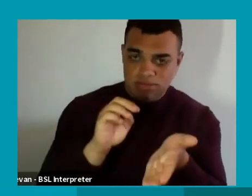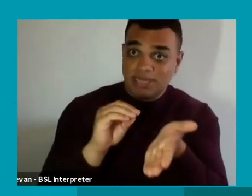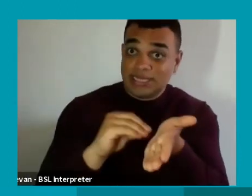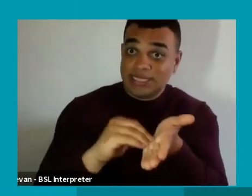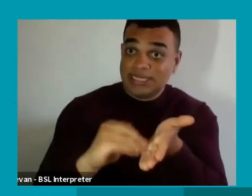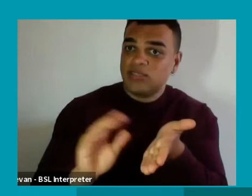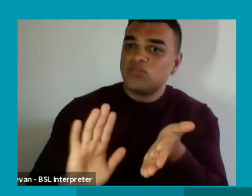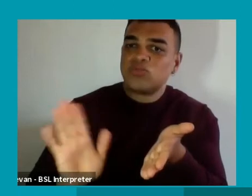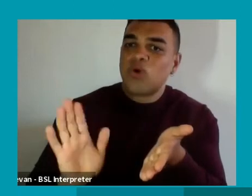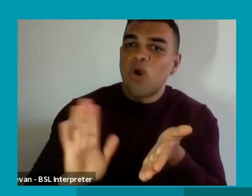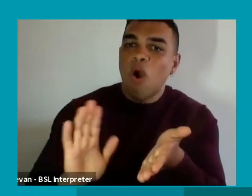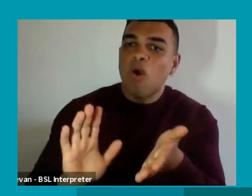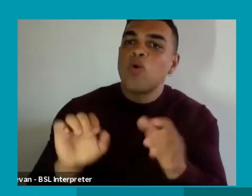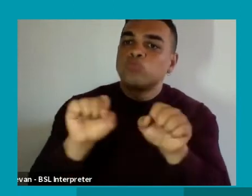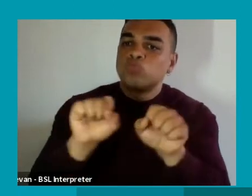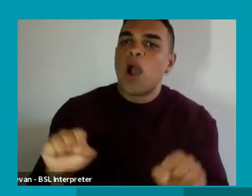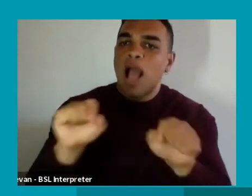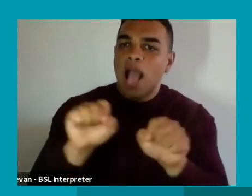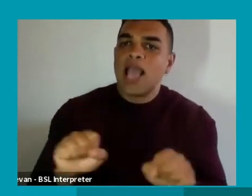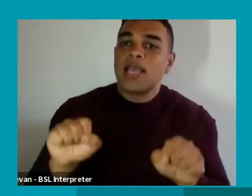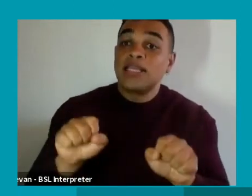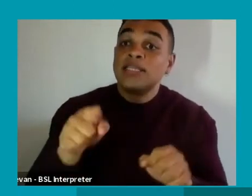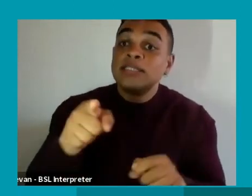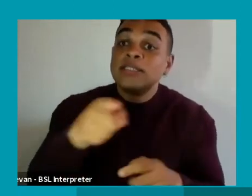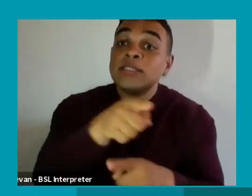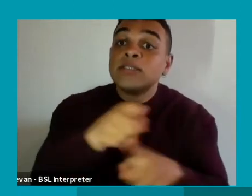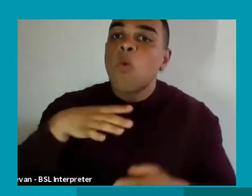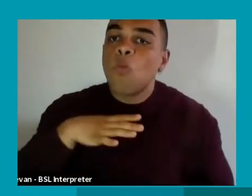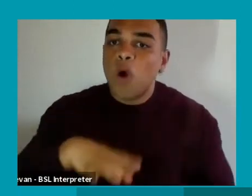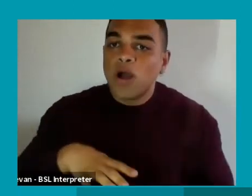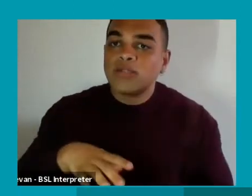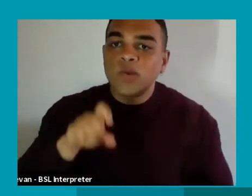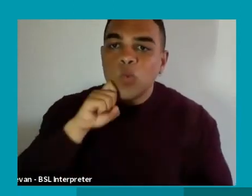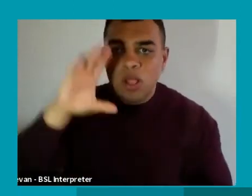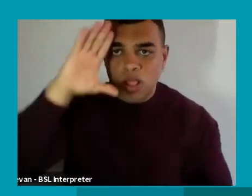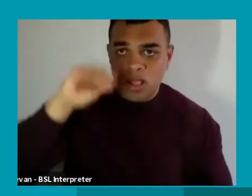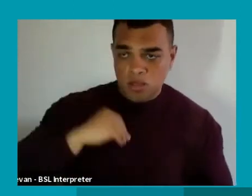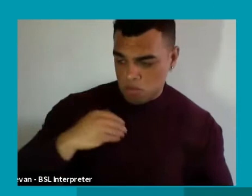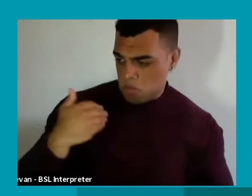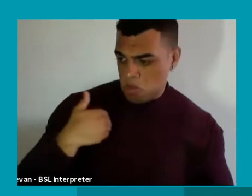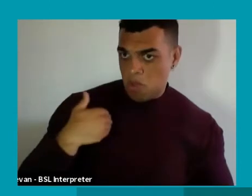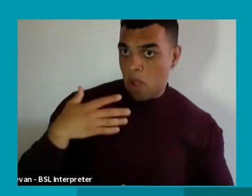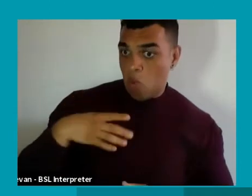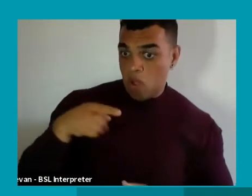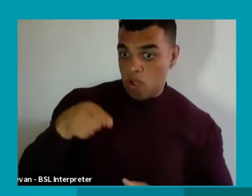and it's always a good idea to contact your references, your referees. When you're applying for work so that they know to expect something,